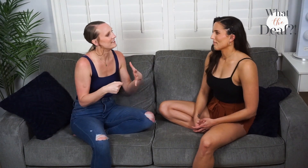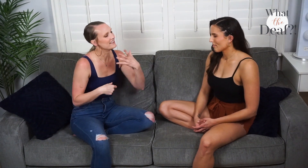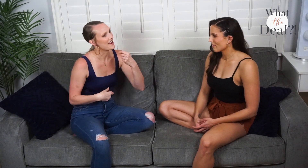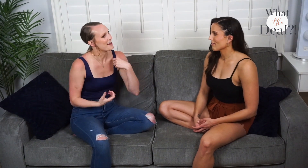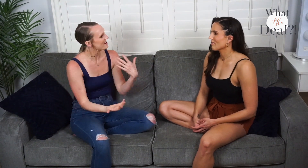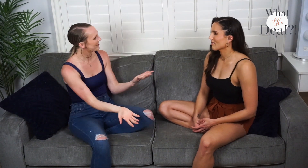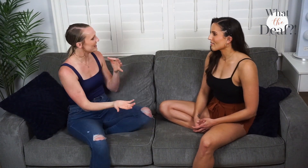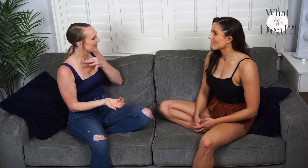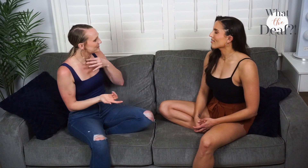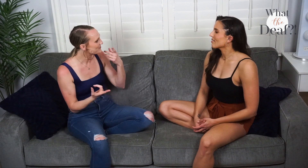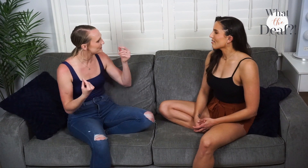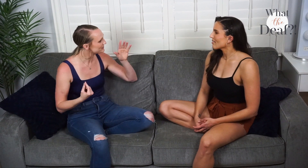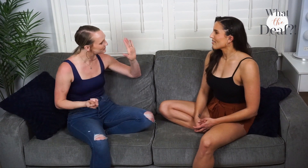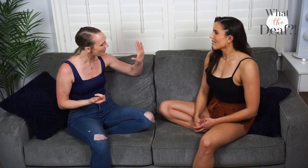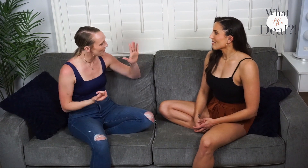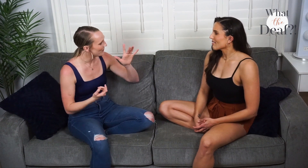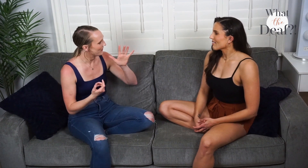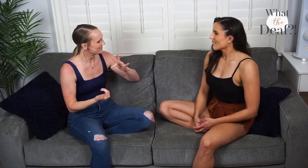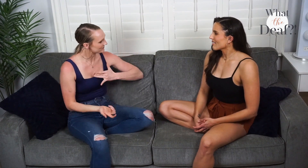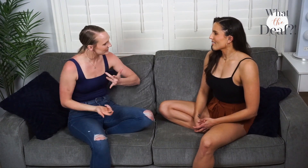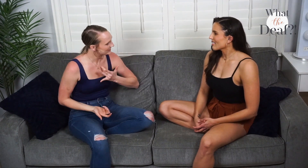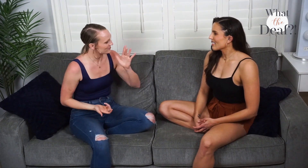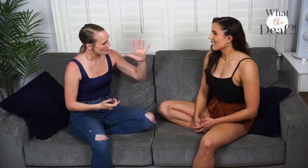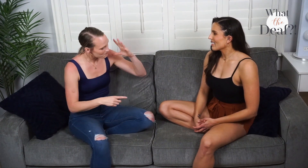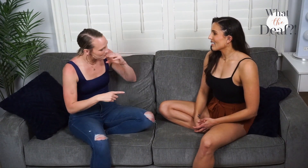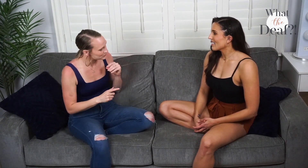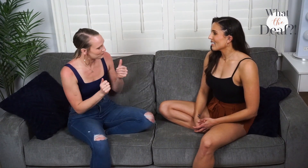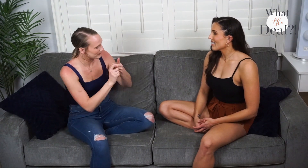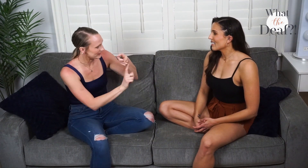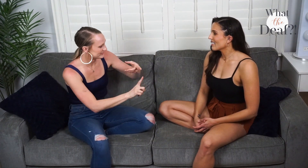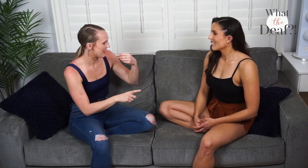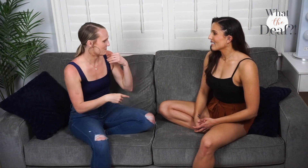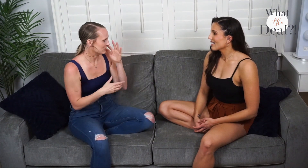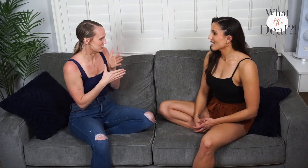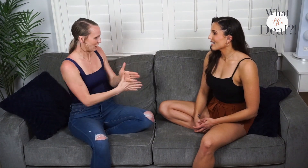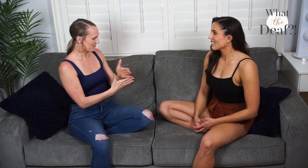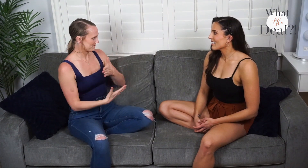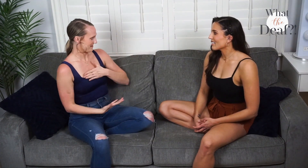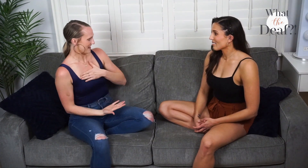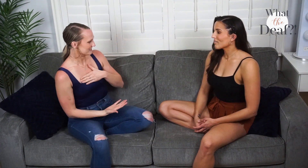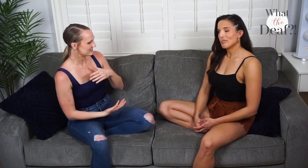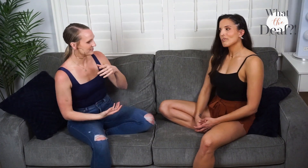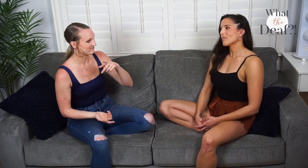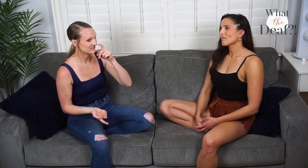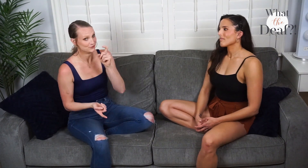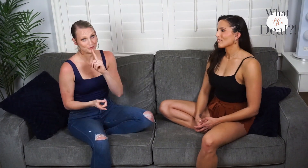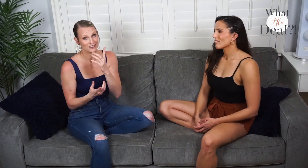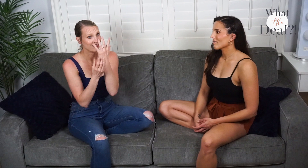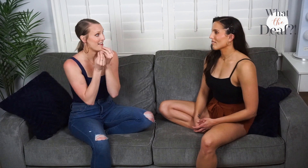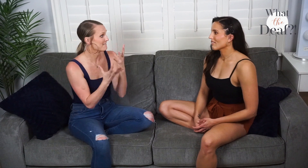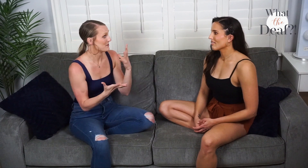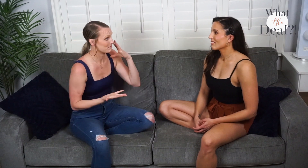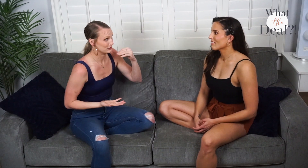And so I was curious to see what your feelings and experience with this was, and I'll share mine because it was really a beautiful experience